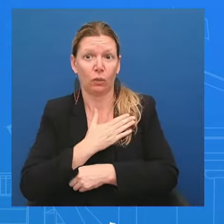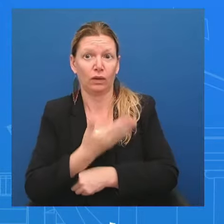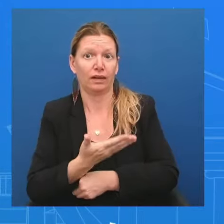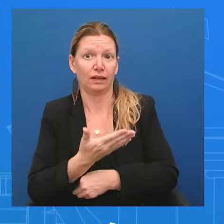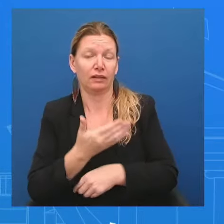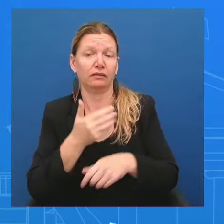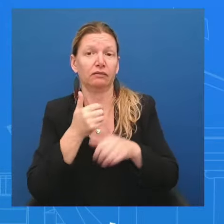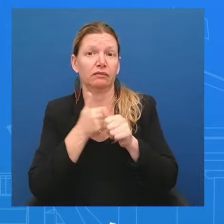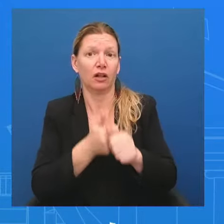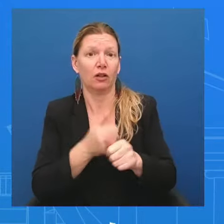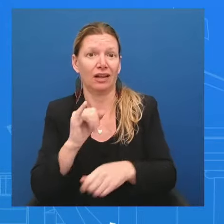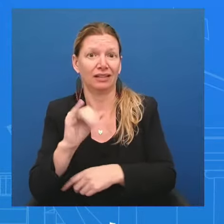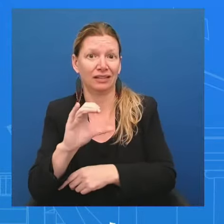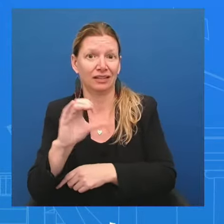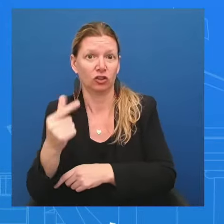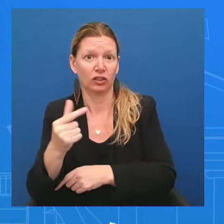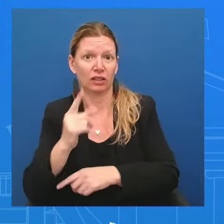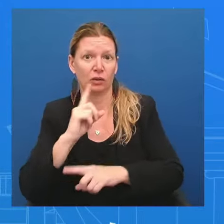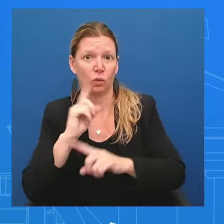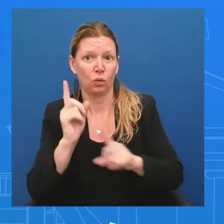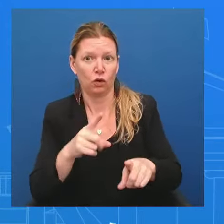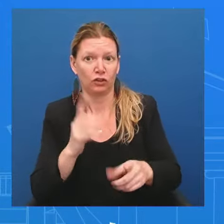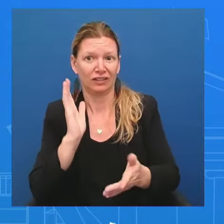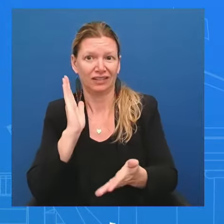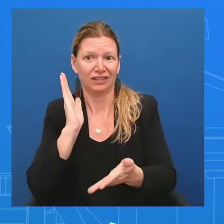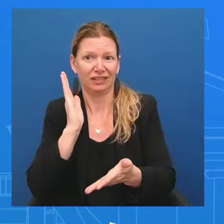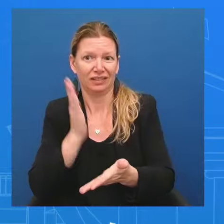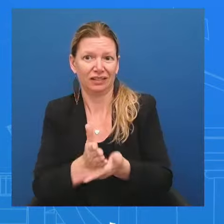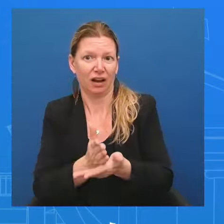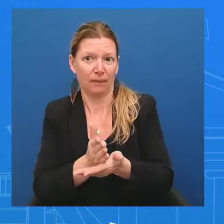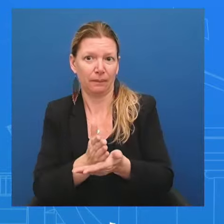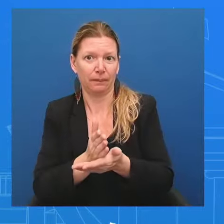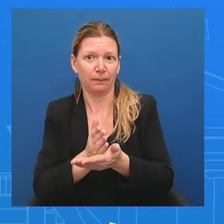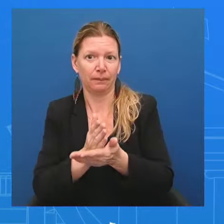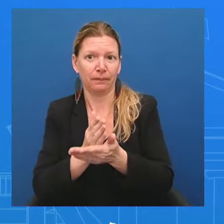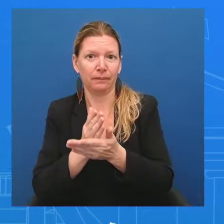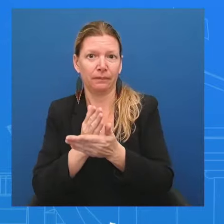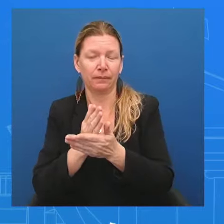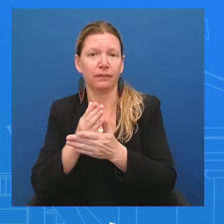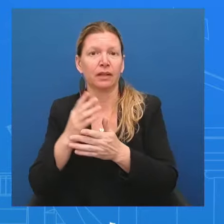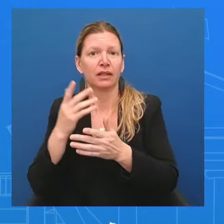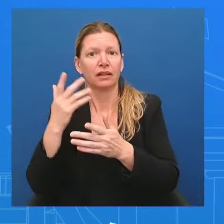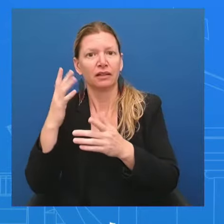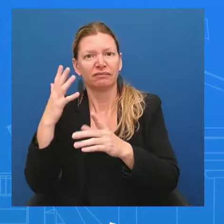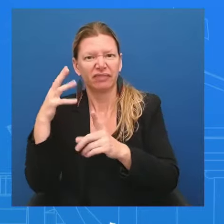Is this something that you disagree, agree with using? There is an isolation now